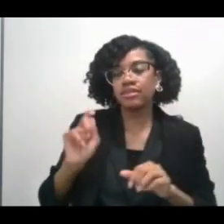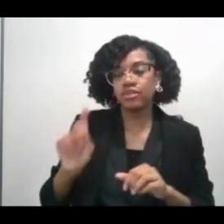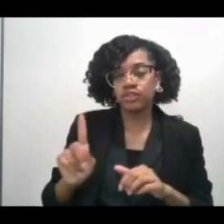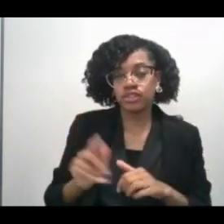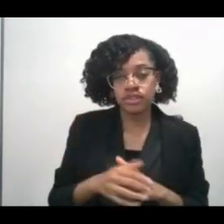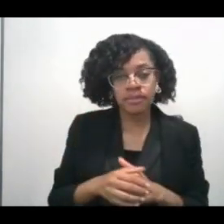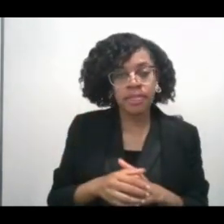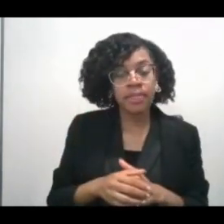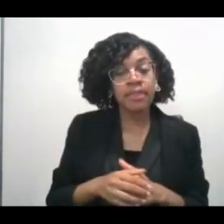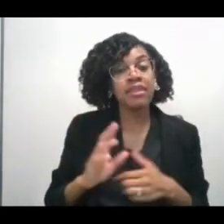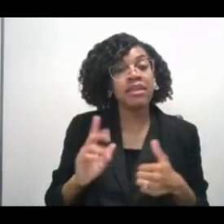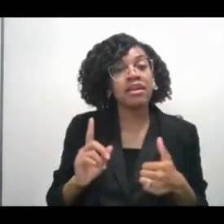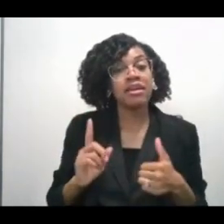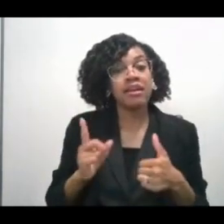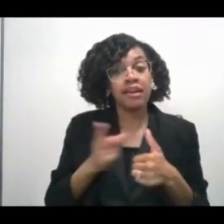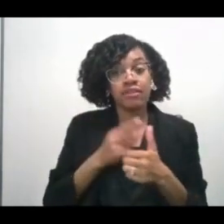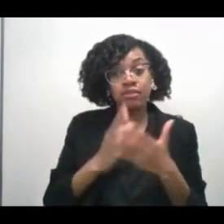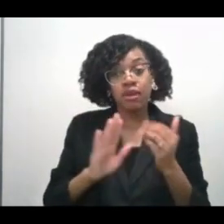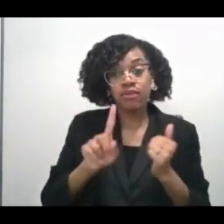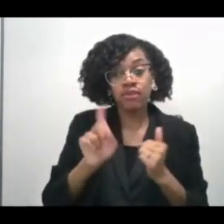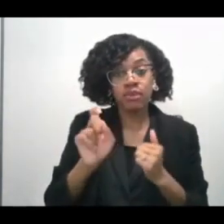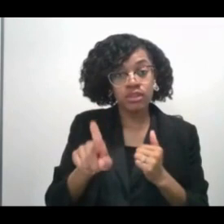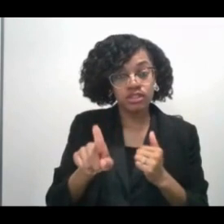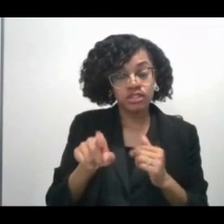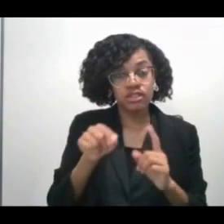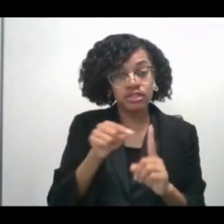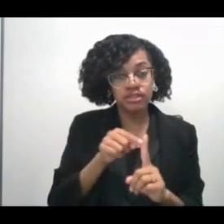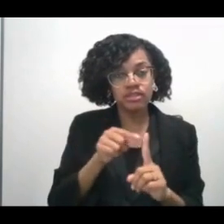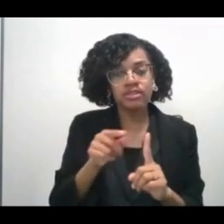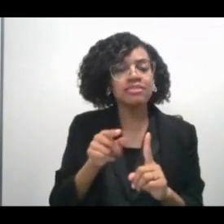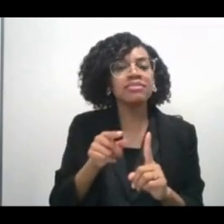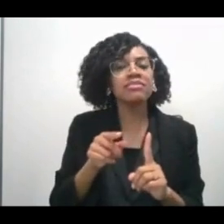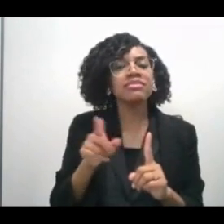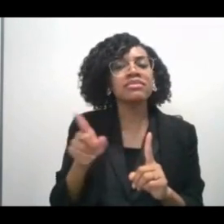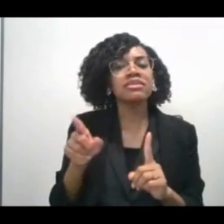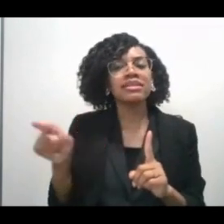first part of the question asks whether training of existing